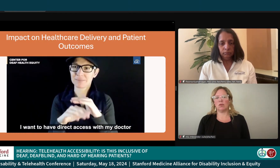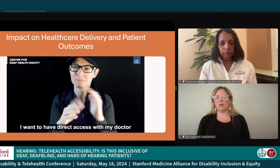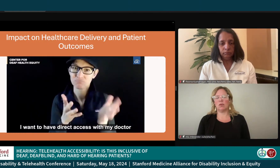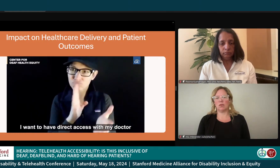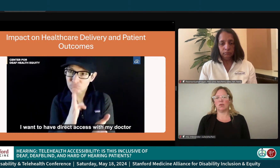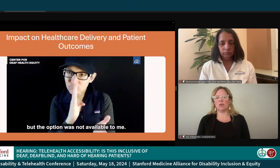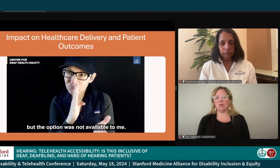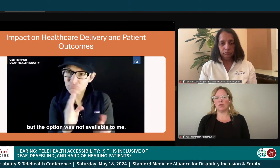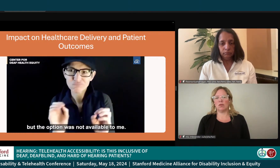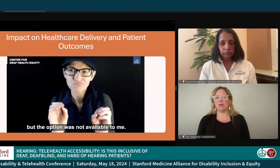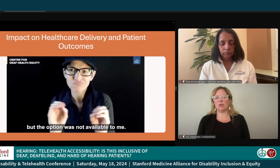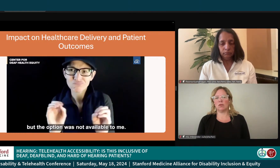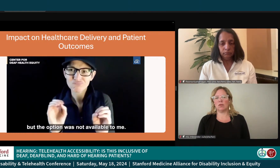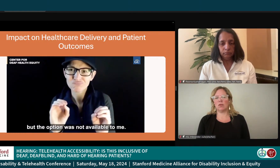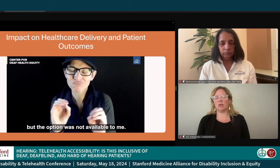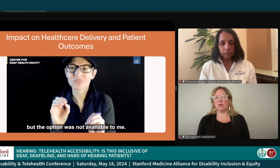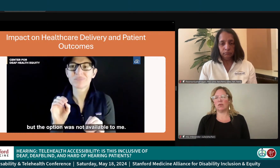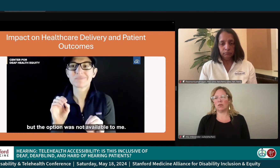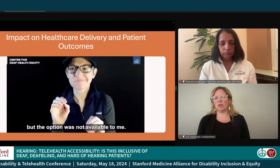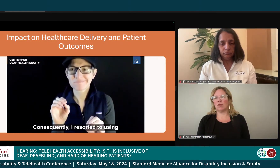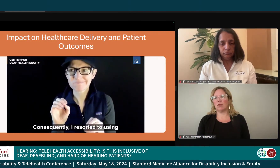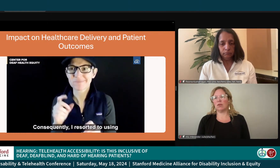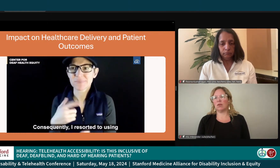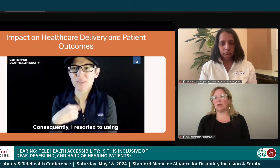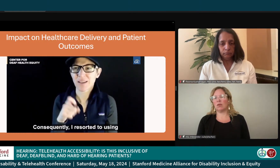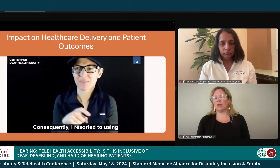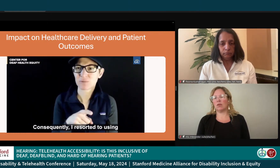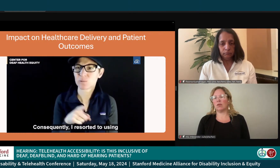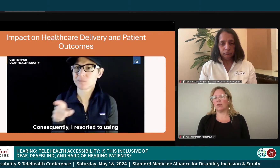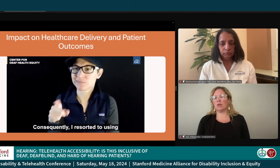wanted to have direct communication, but the option wasn't there. Consequently,